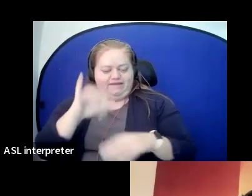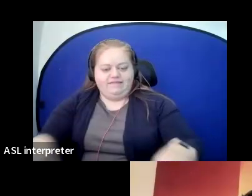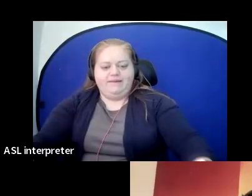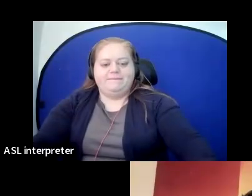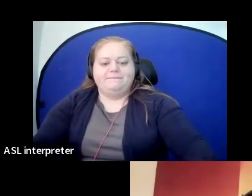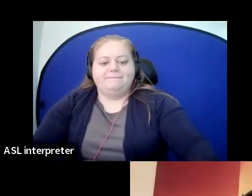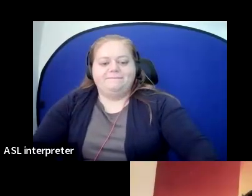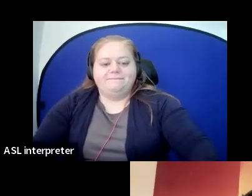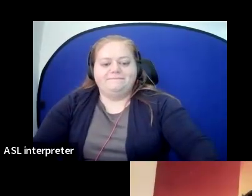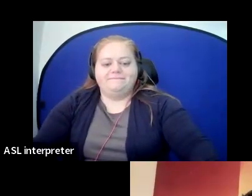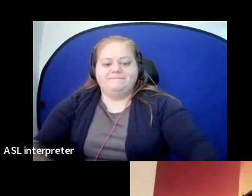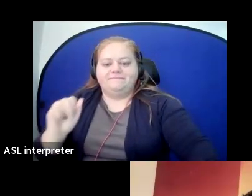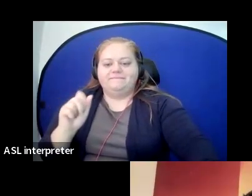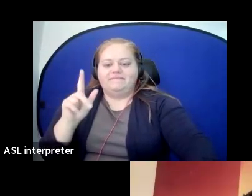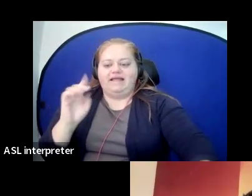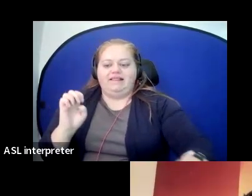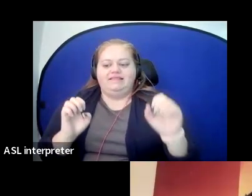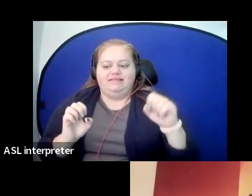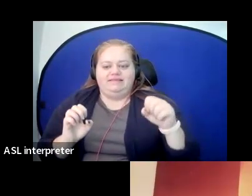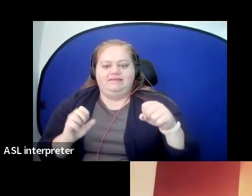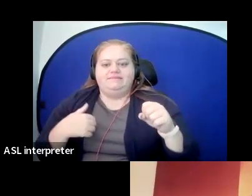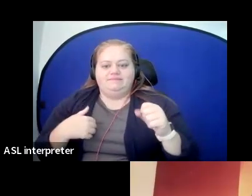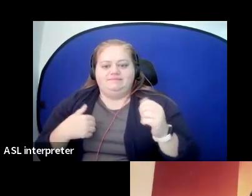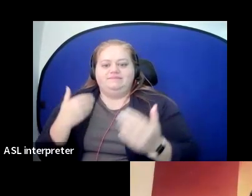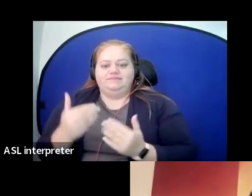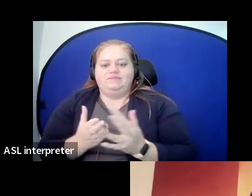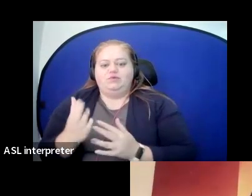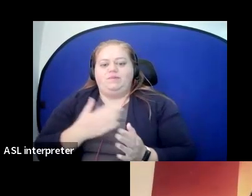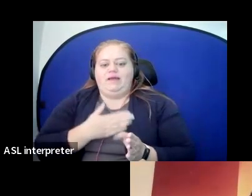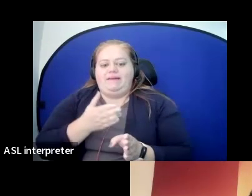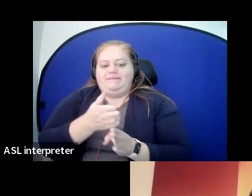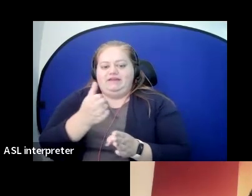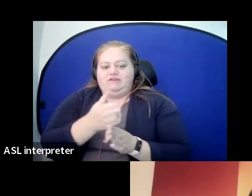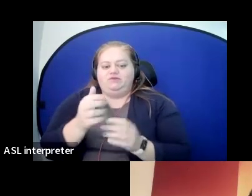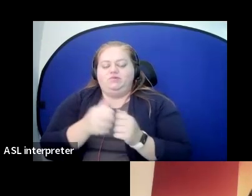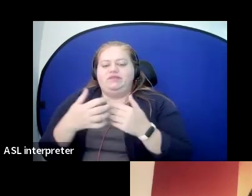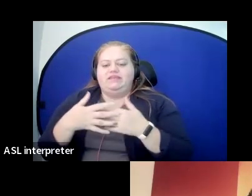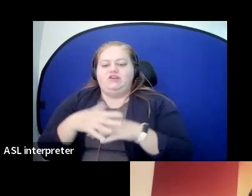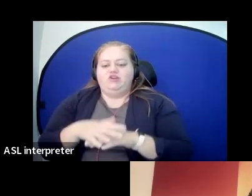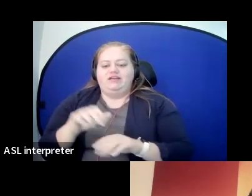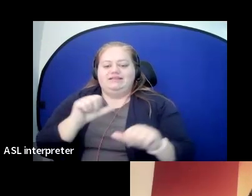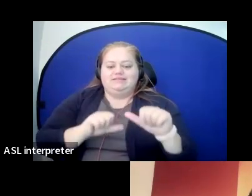Yes, so as I've progressed through my major in integrated science and technology,